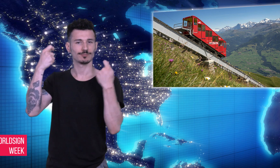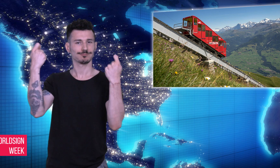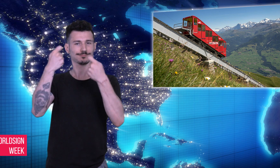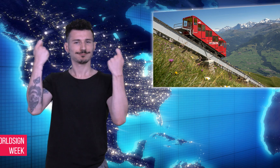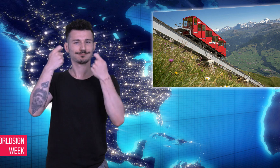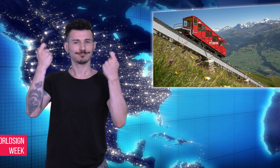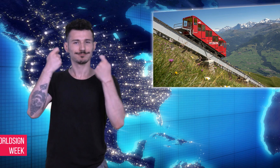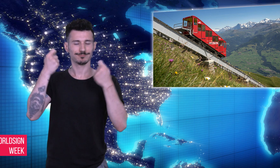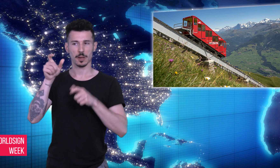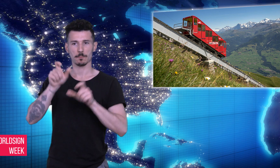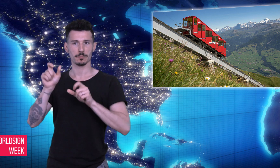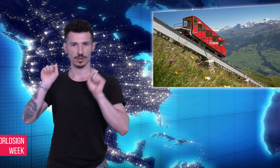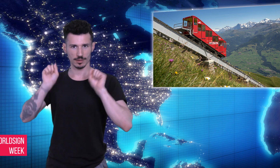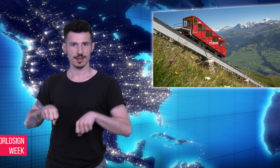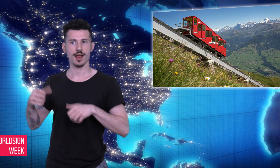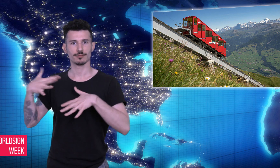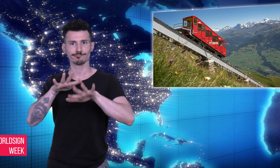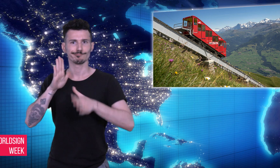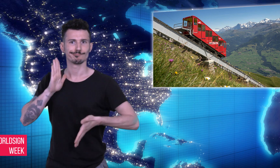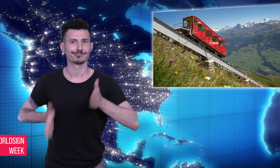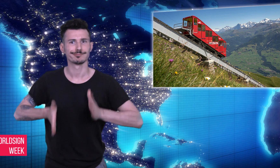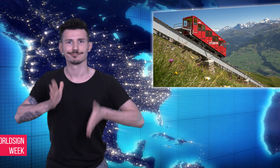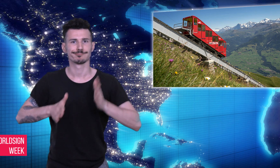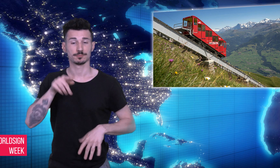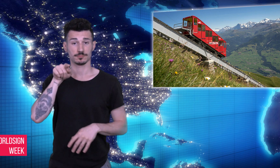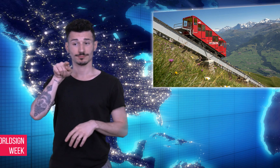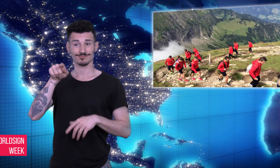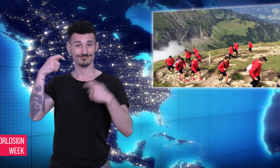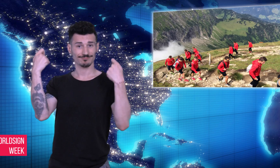but a race known as 'Niesenlauf'